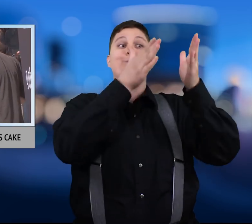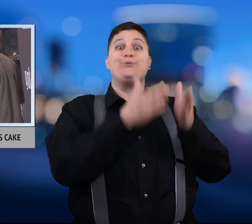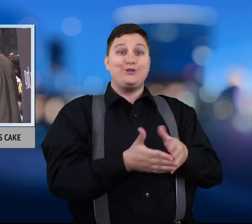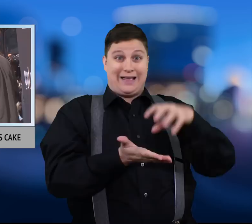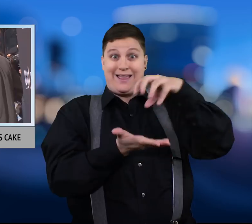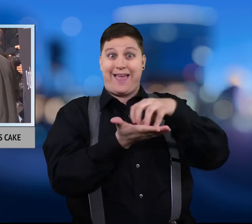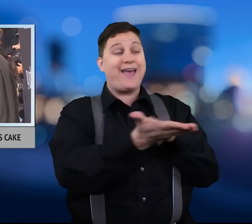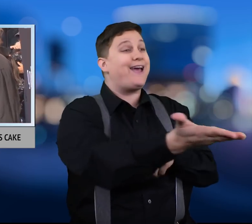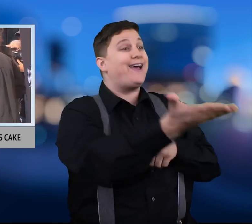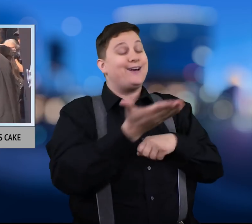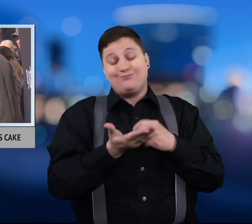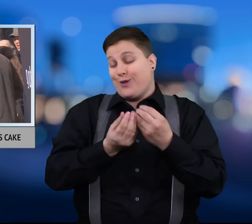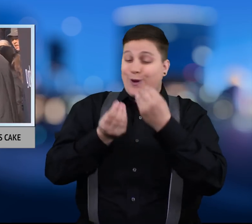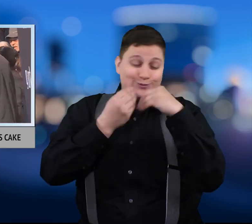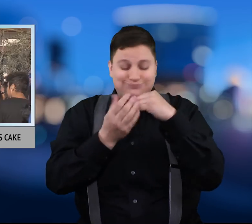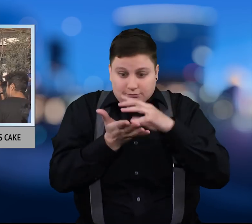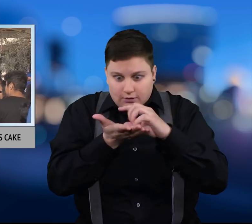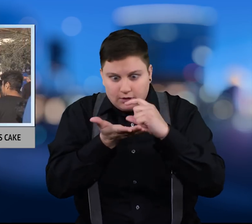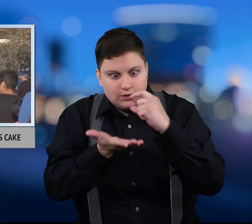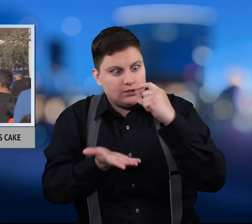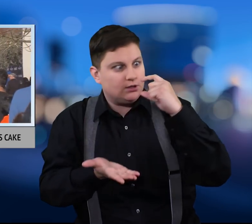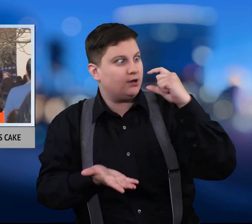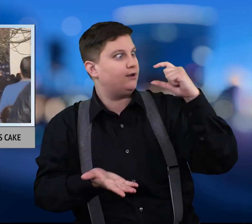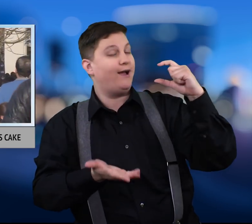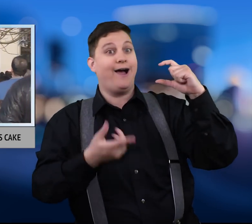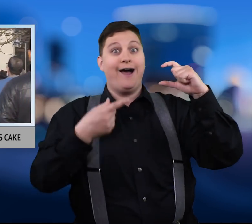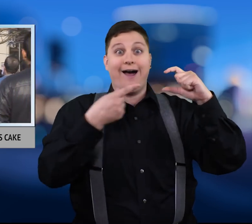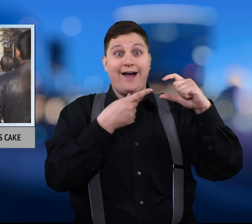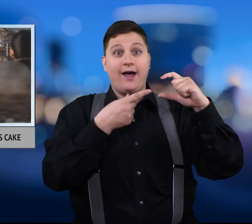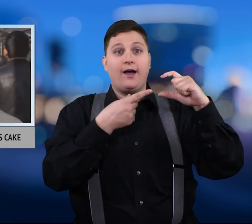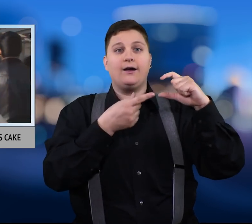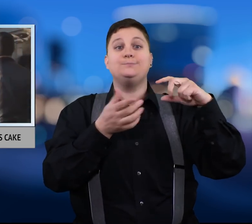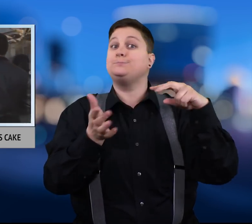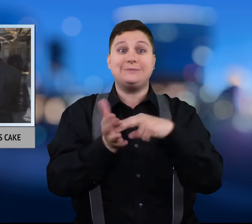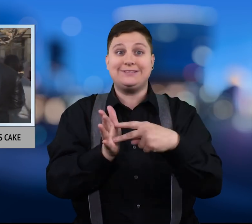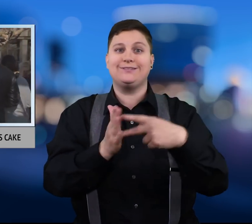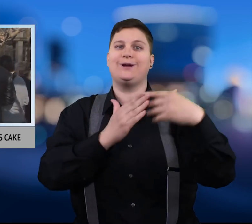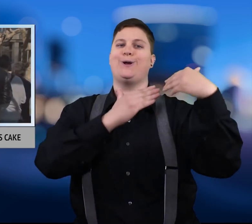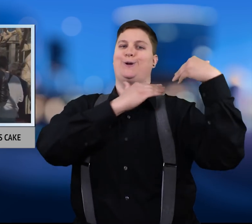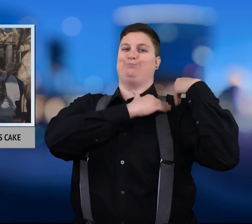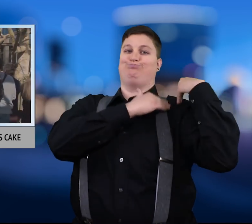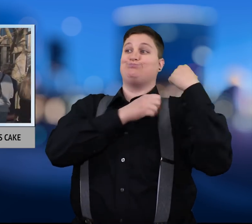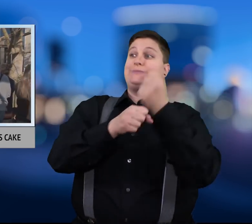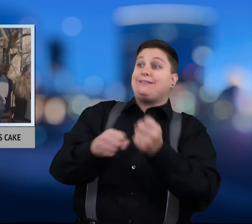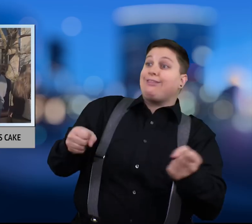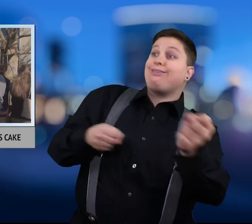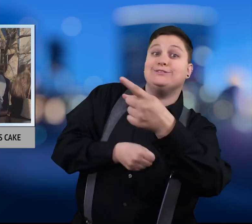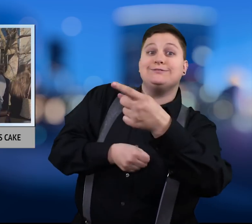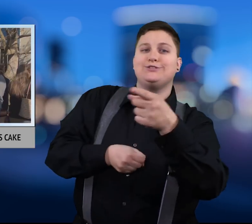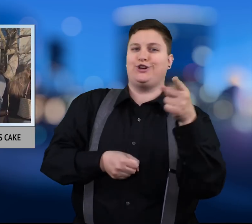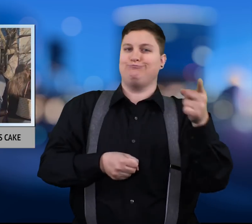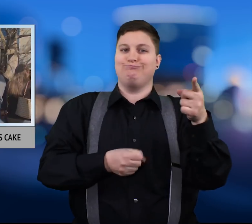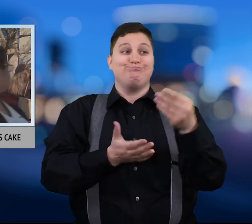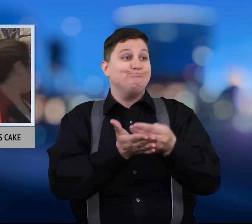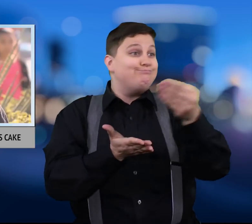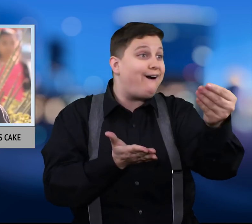And the person who gets a piece of cake with the baby is typically responsible for buying